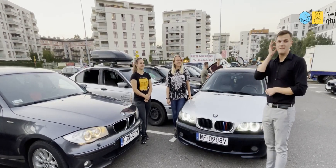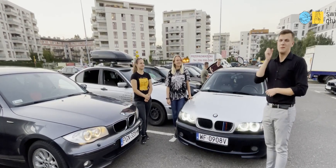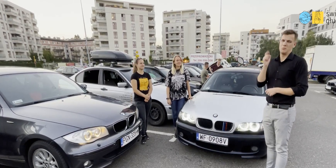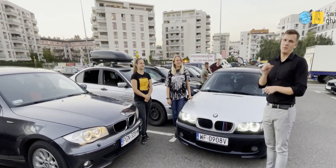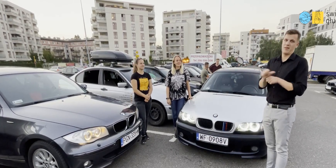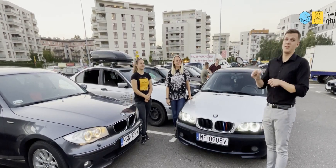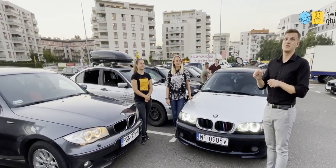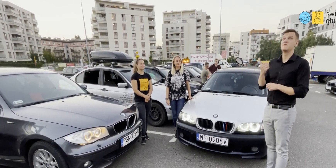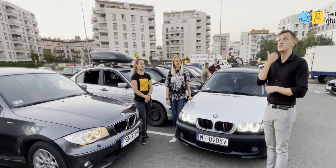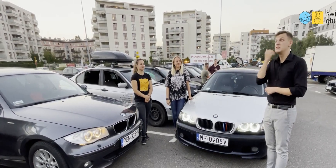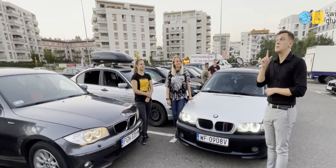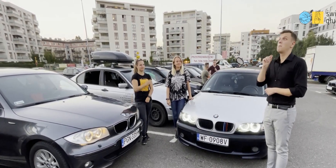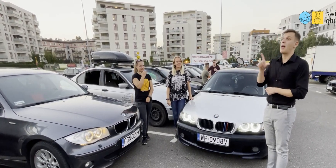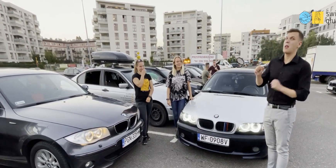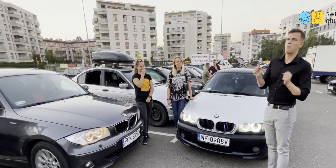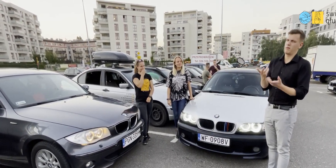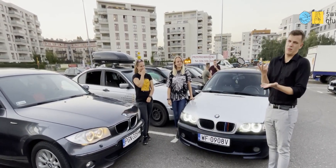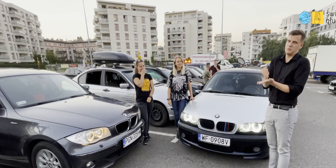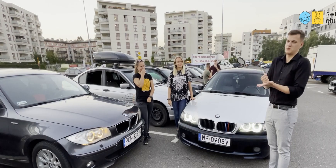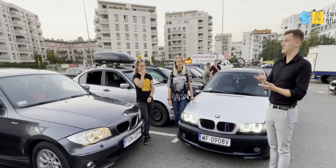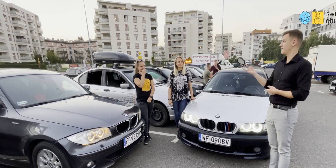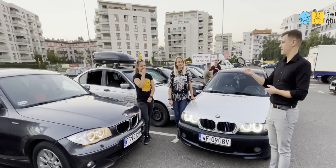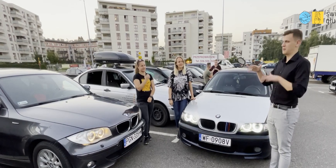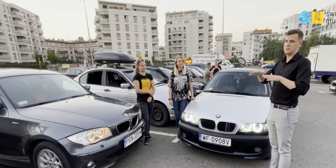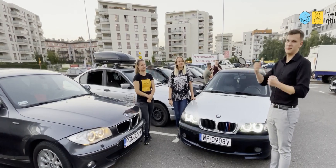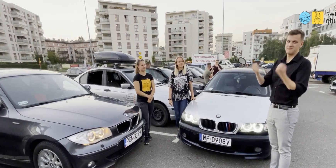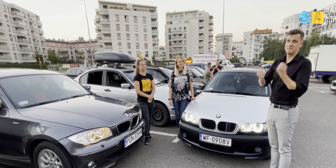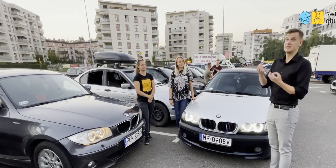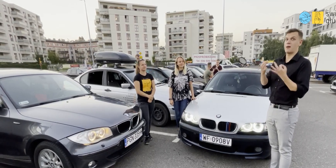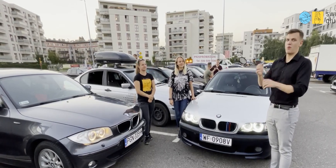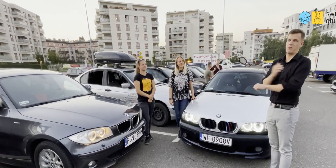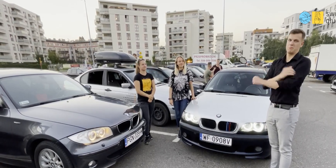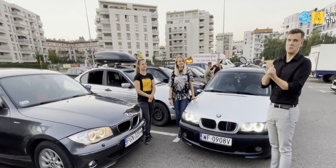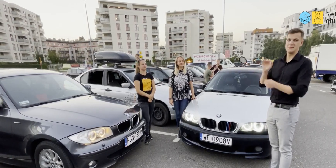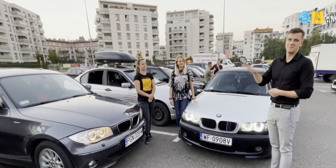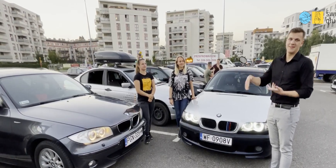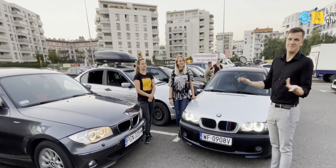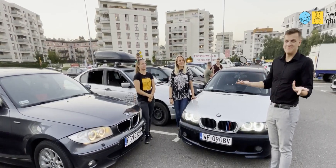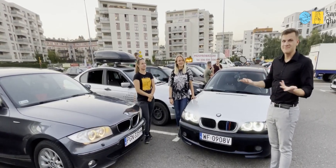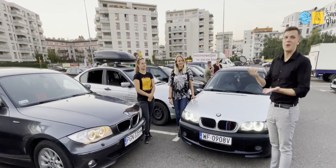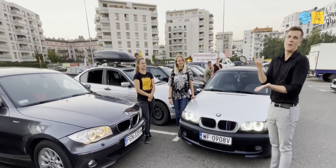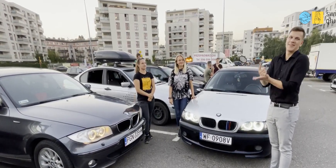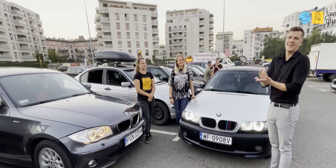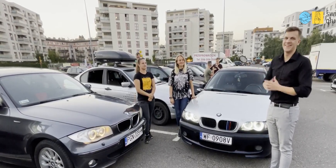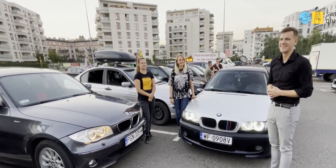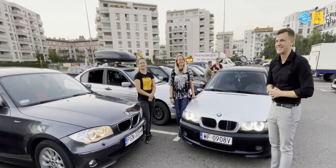As you can see, both are not afraid of strong cars, and are also interested in them - cool!